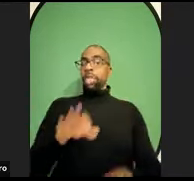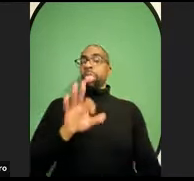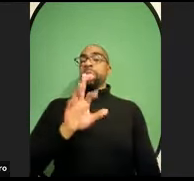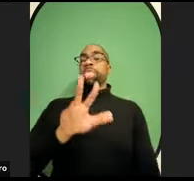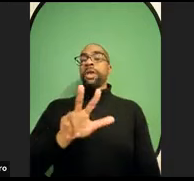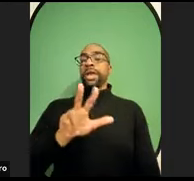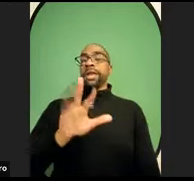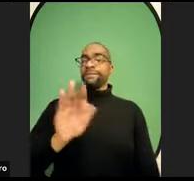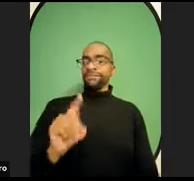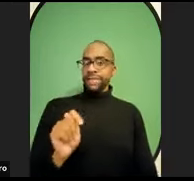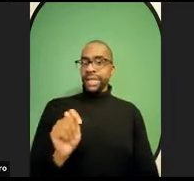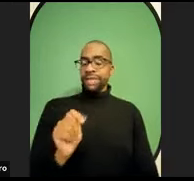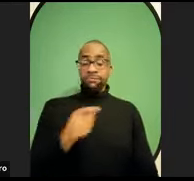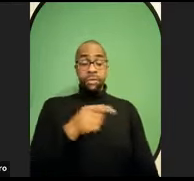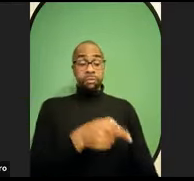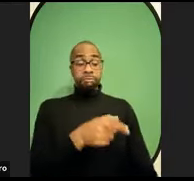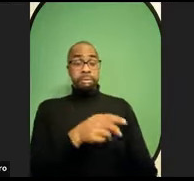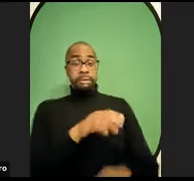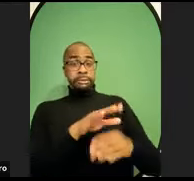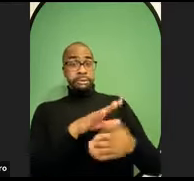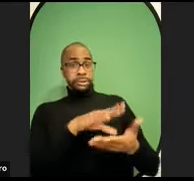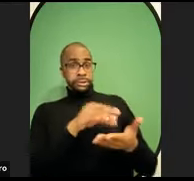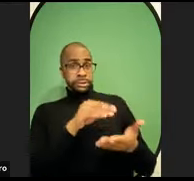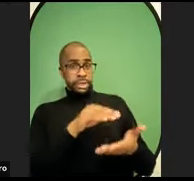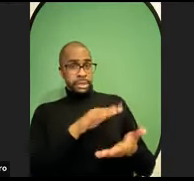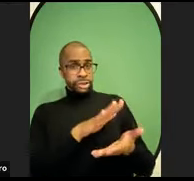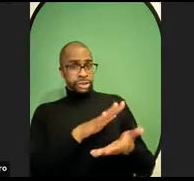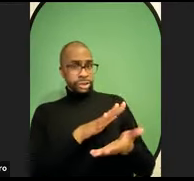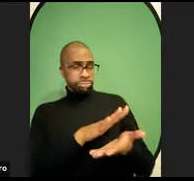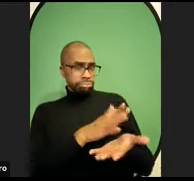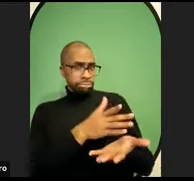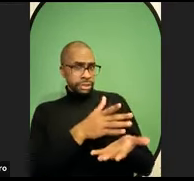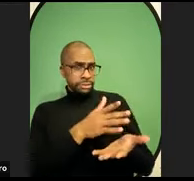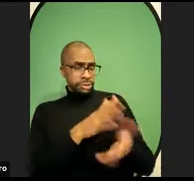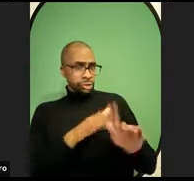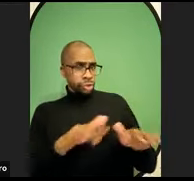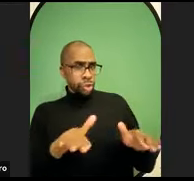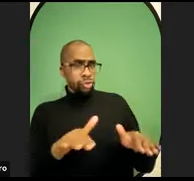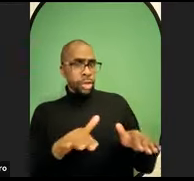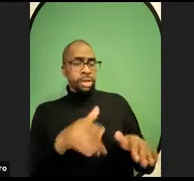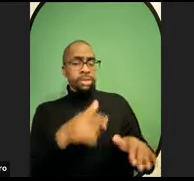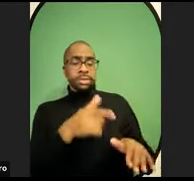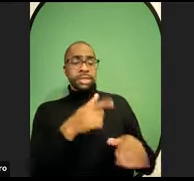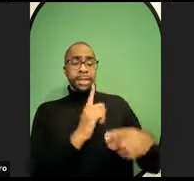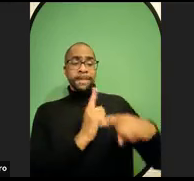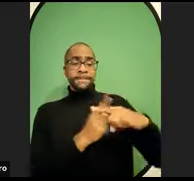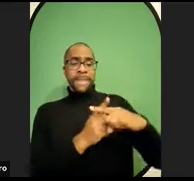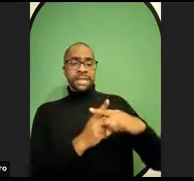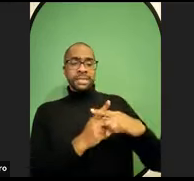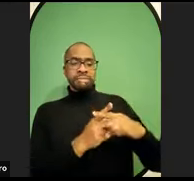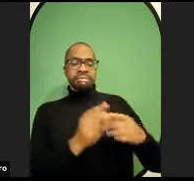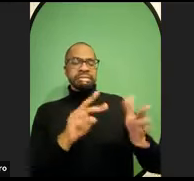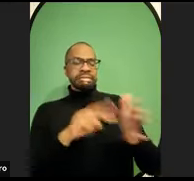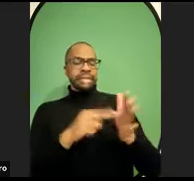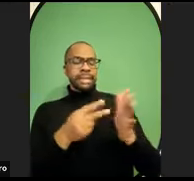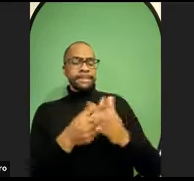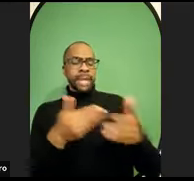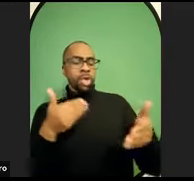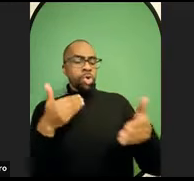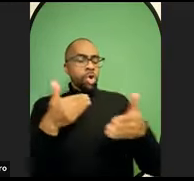coverings and have maintained at the classroom. from us of September, the DMV no longer automatically closes an entire classroom when there's a positive student case in the class, students who are wearing face coverings and have